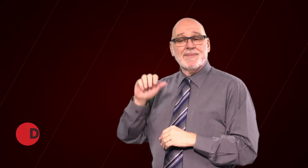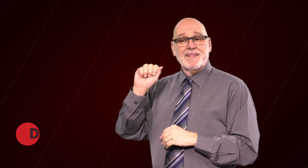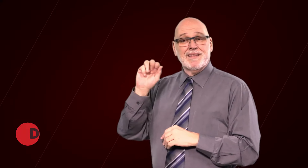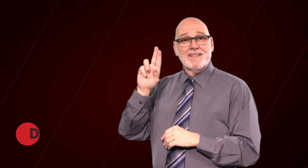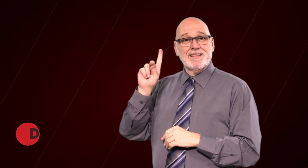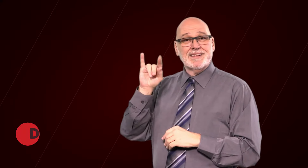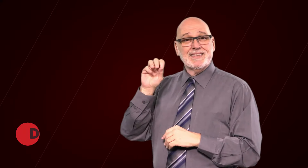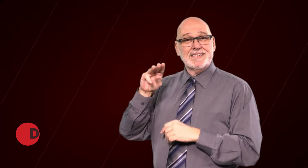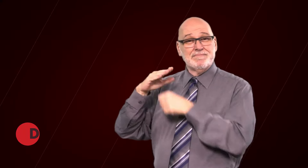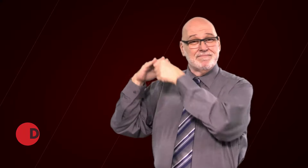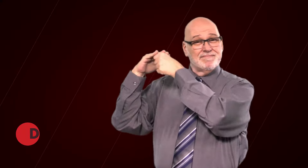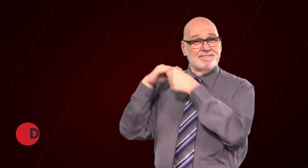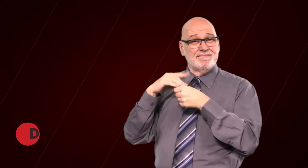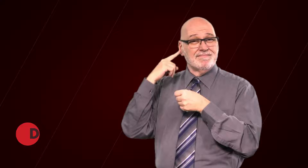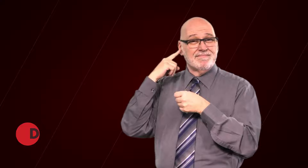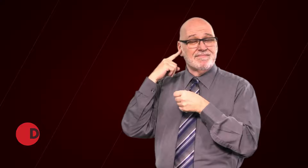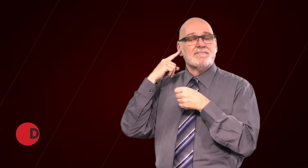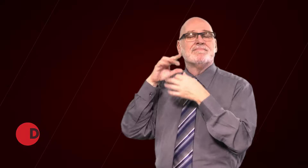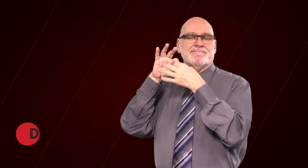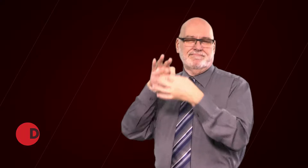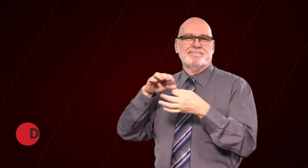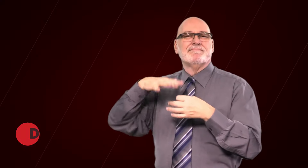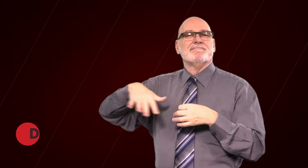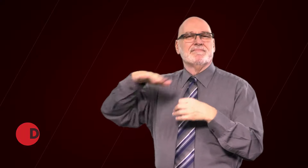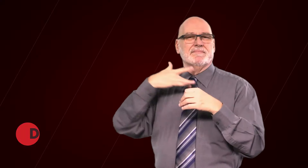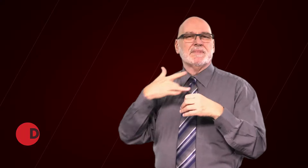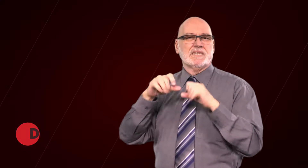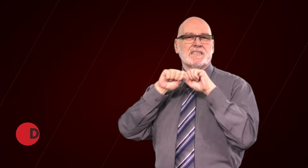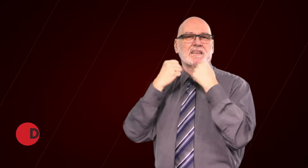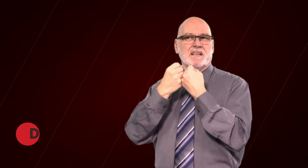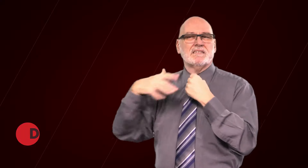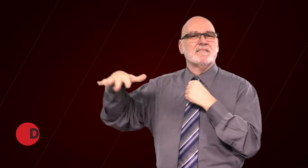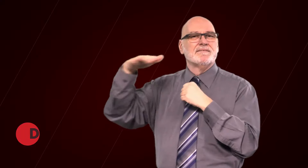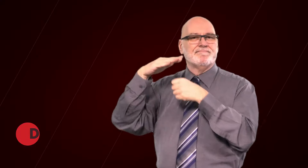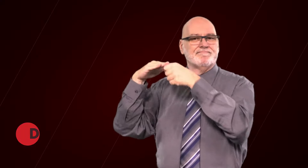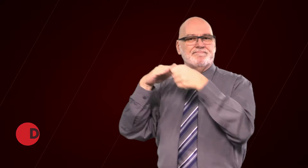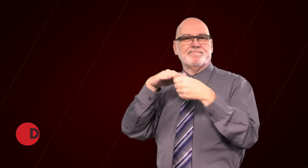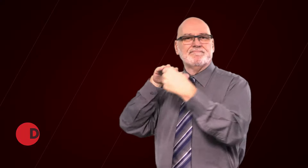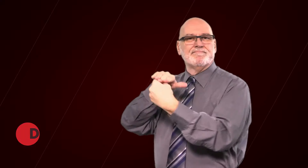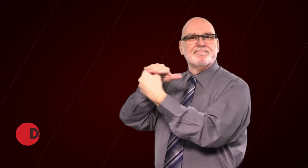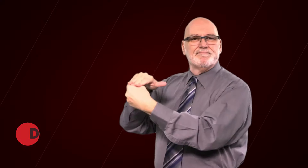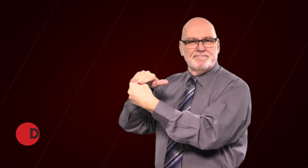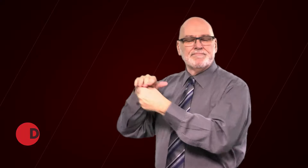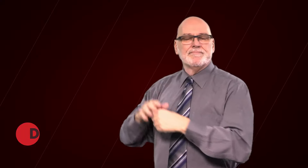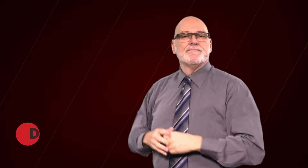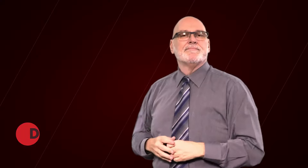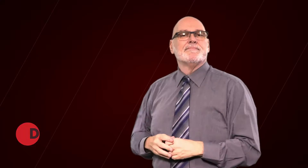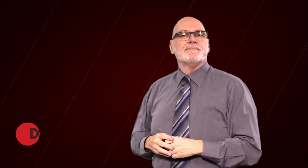Audism is deeply rooted in society.